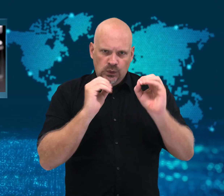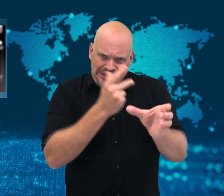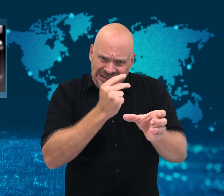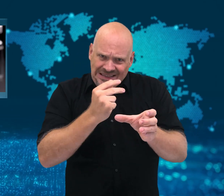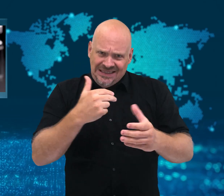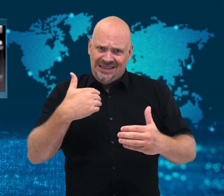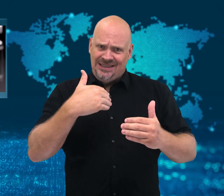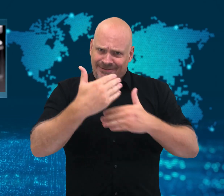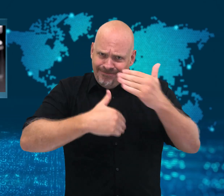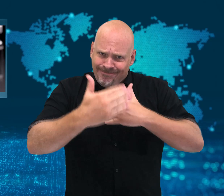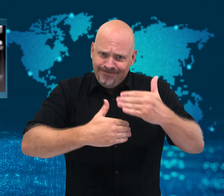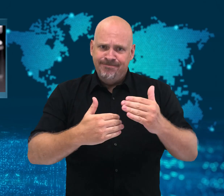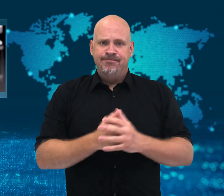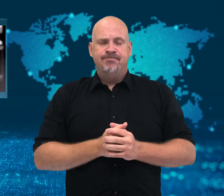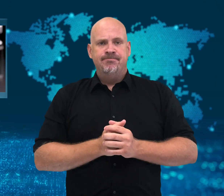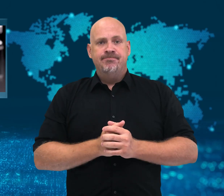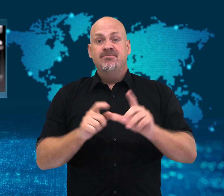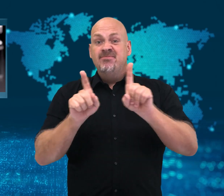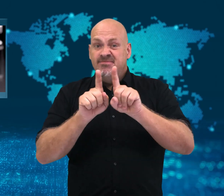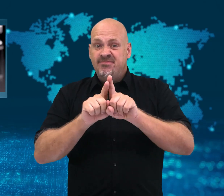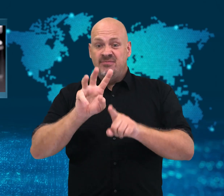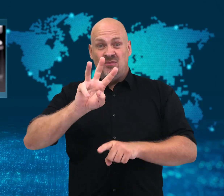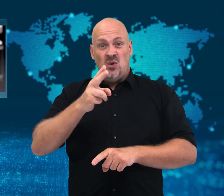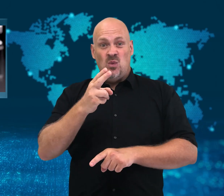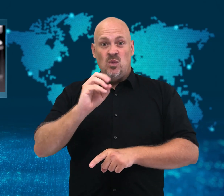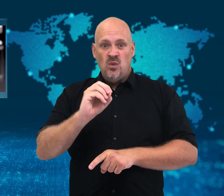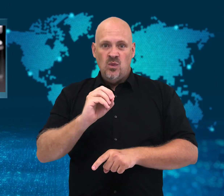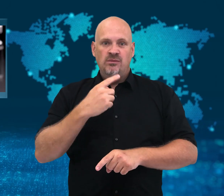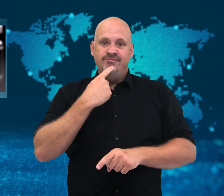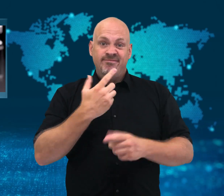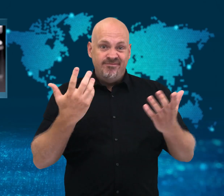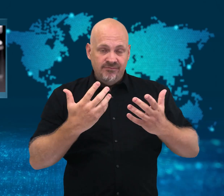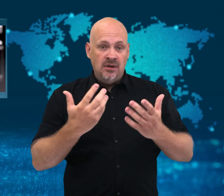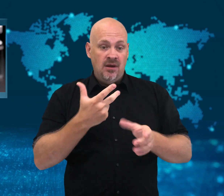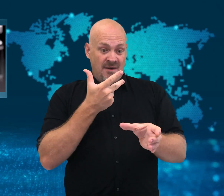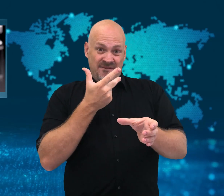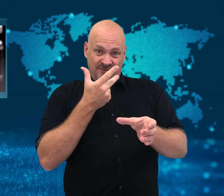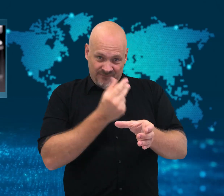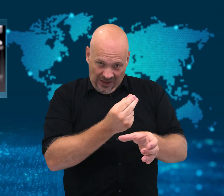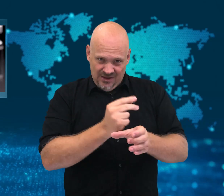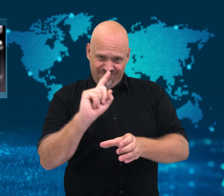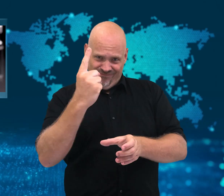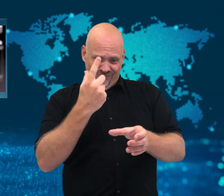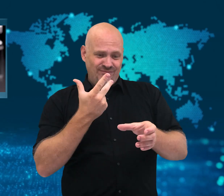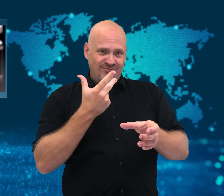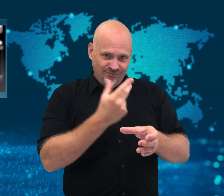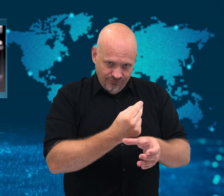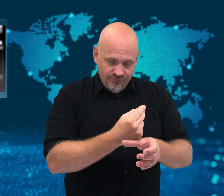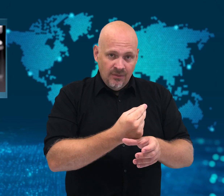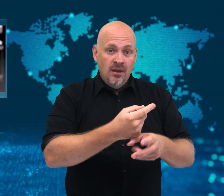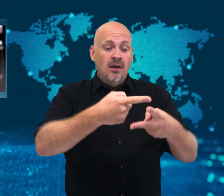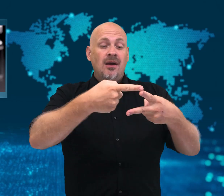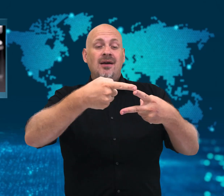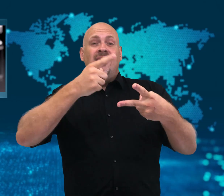shots from different manufacturers - may be dangerous.